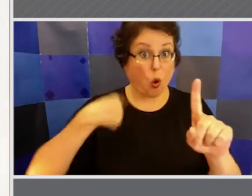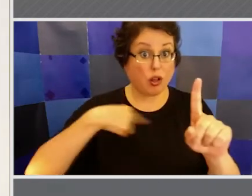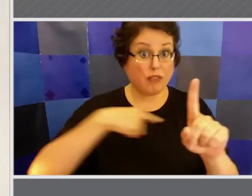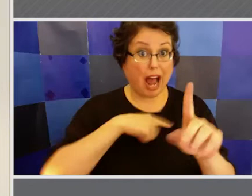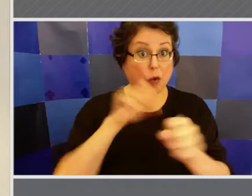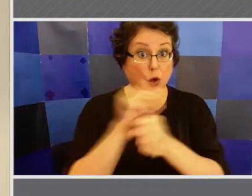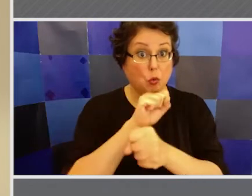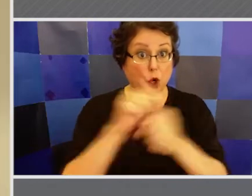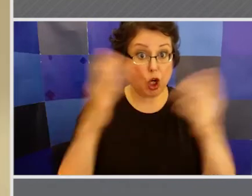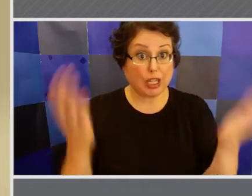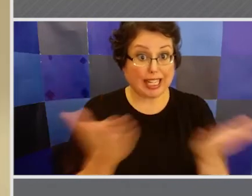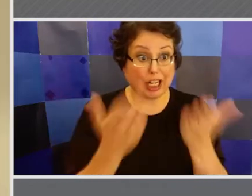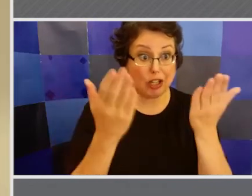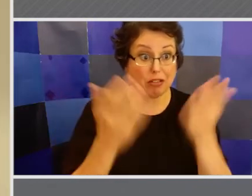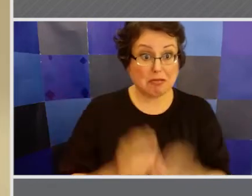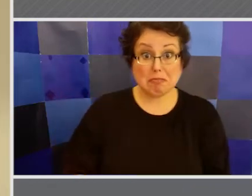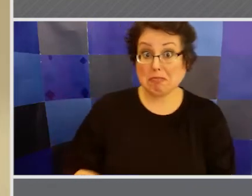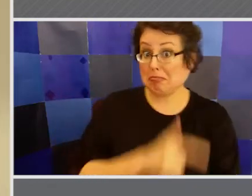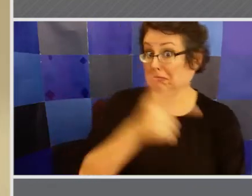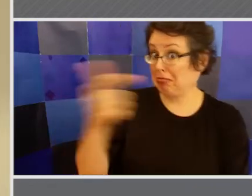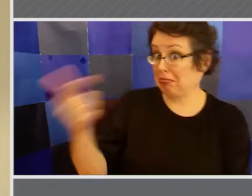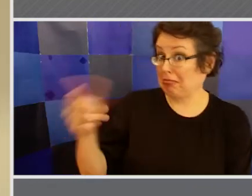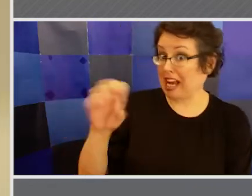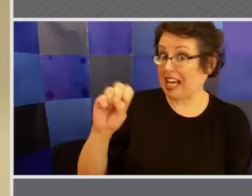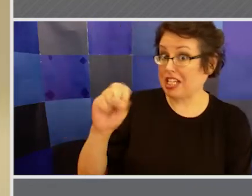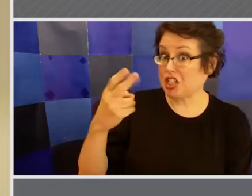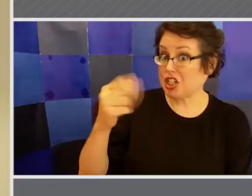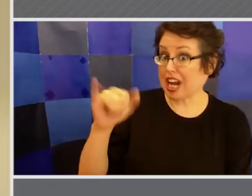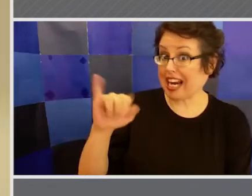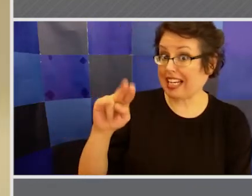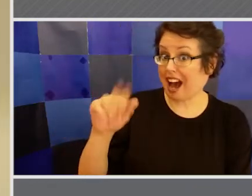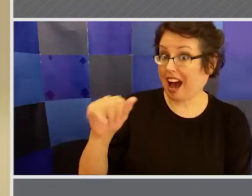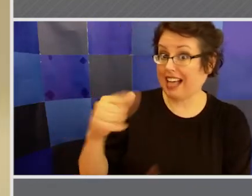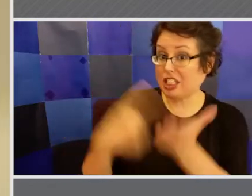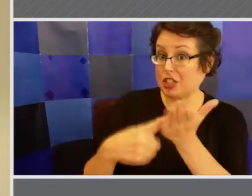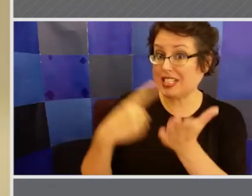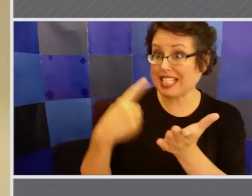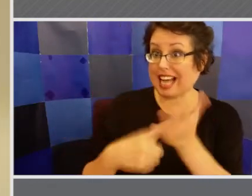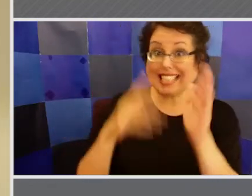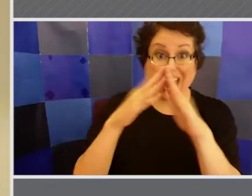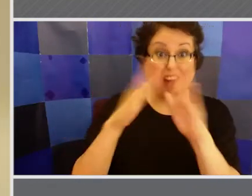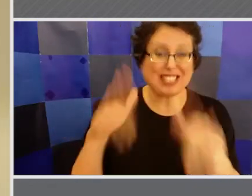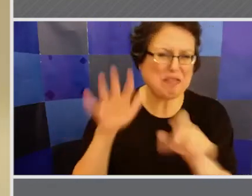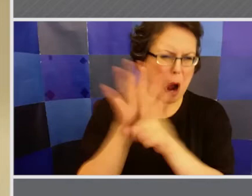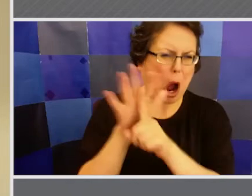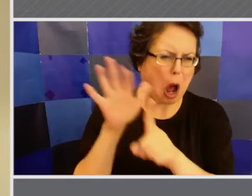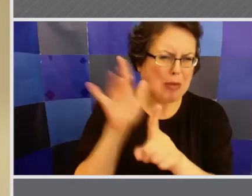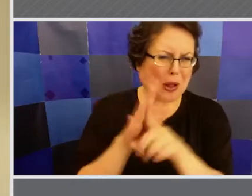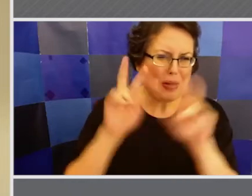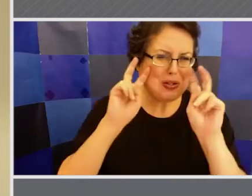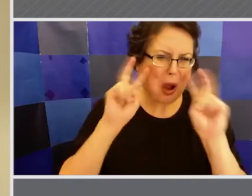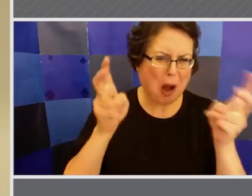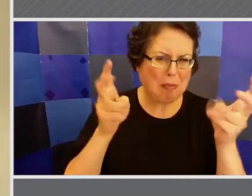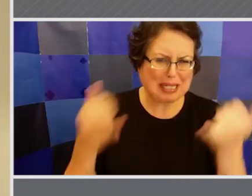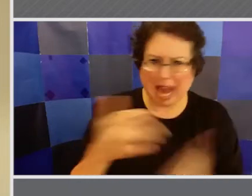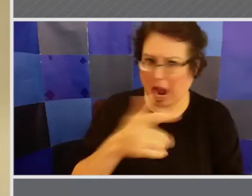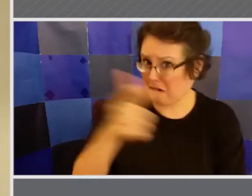I think with that Shana this goes to you at to talk about housing which I know is a very popular topic these days so Shane I'll kick it back over to you. Sure, thanks Tom Hello everyone, can you hear me okay.